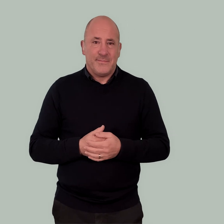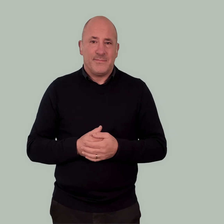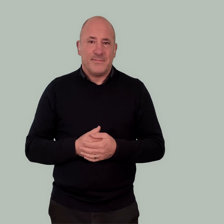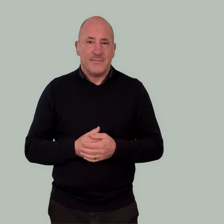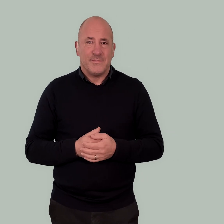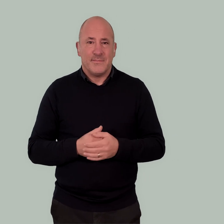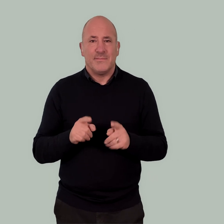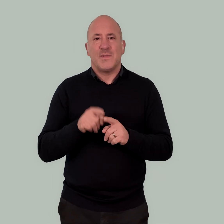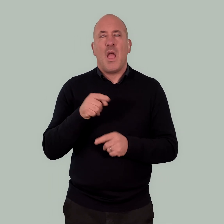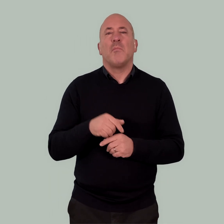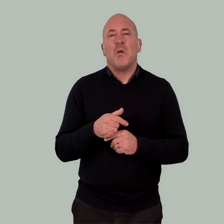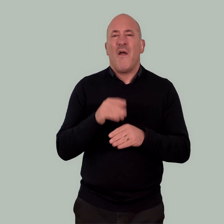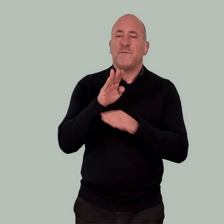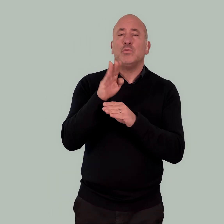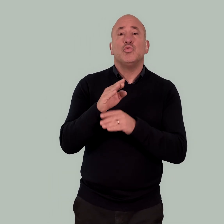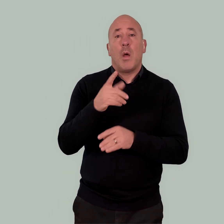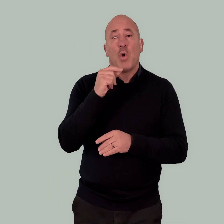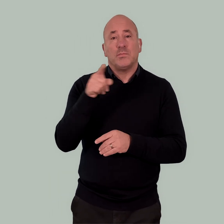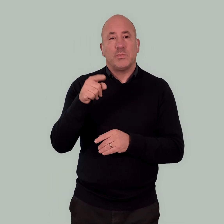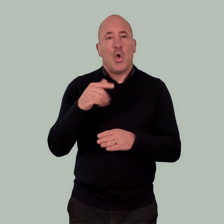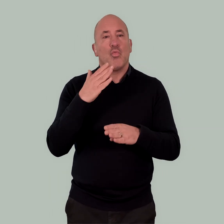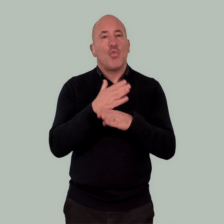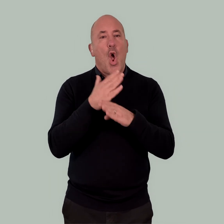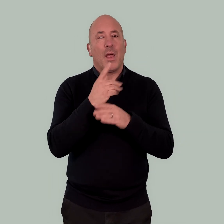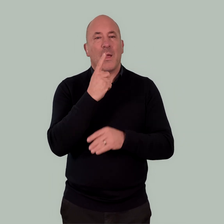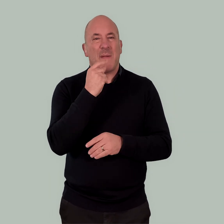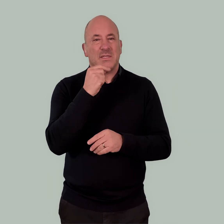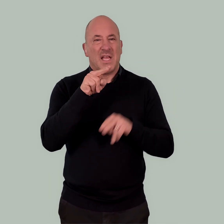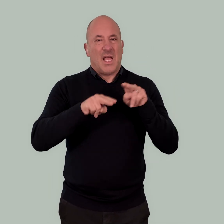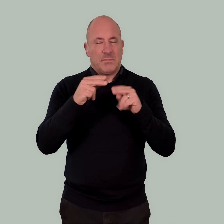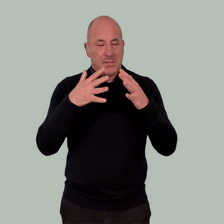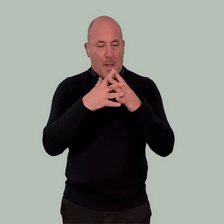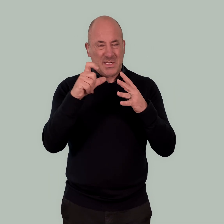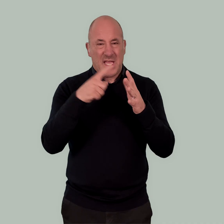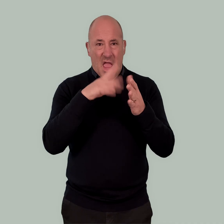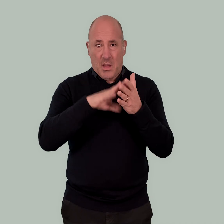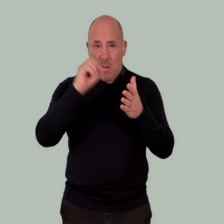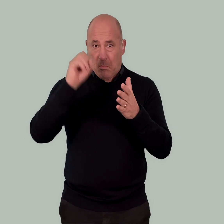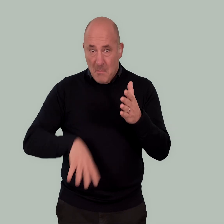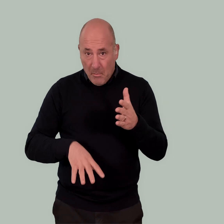Adapting to the future abolition of the Work Capability Assessment (WCA)